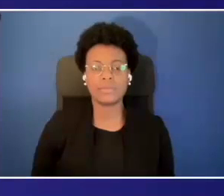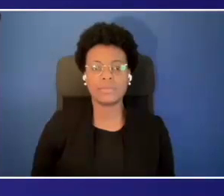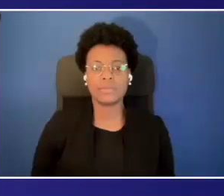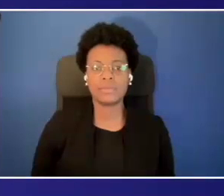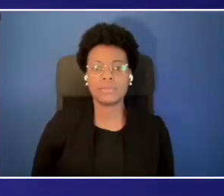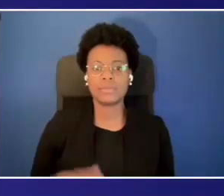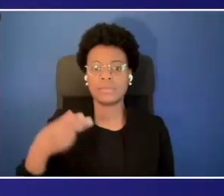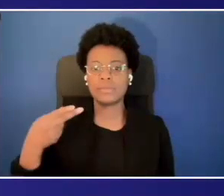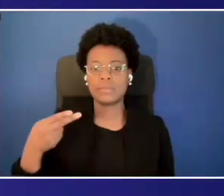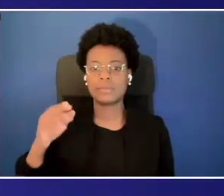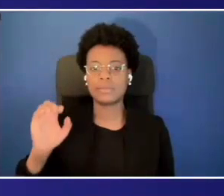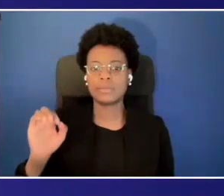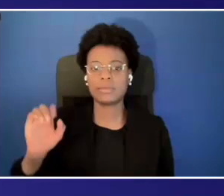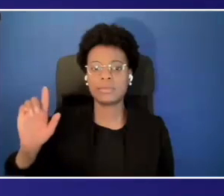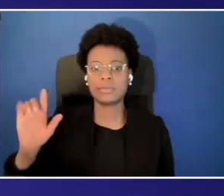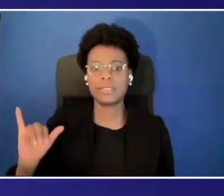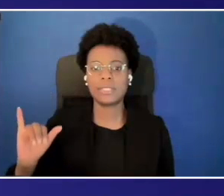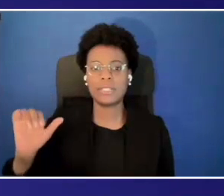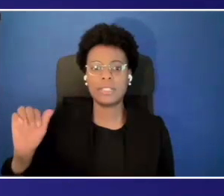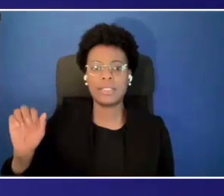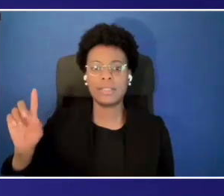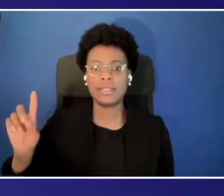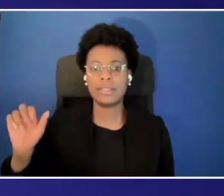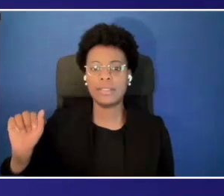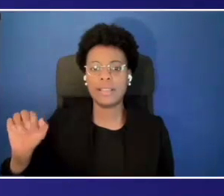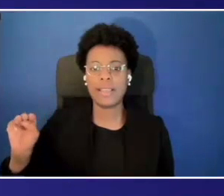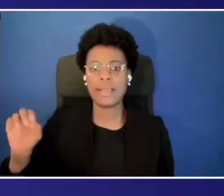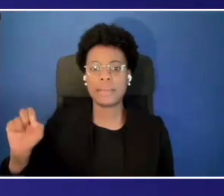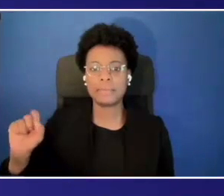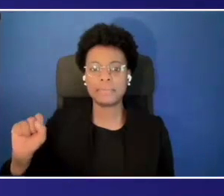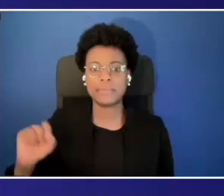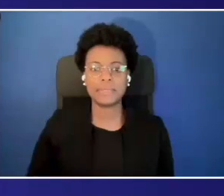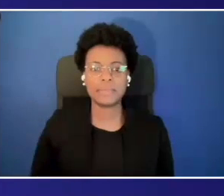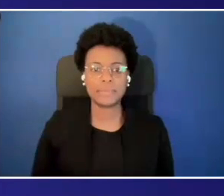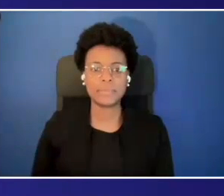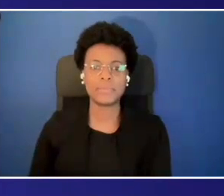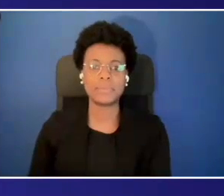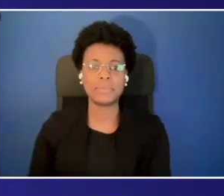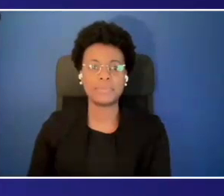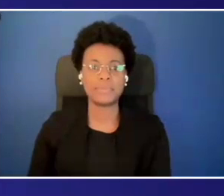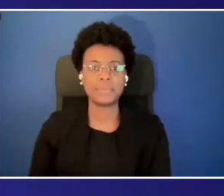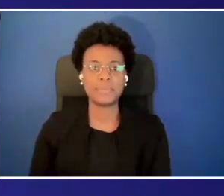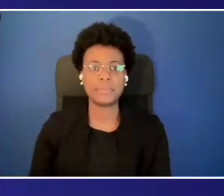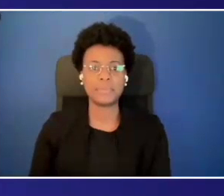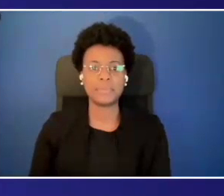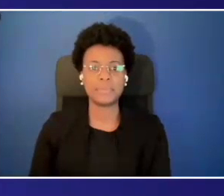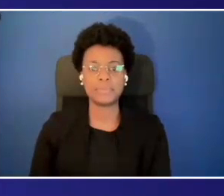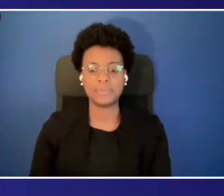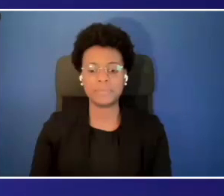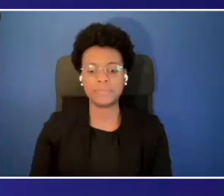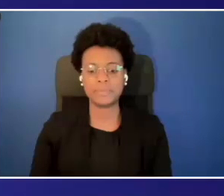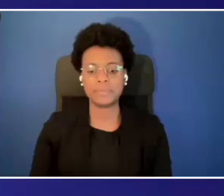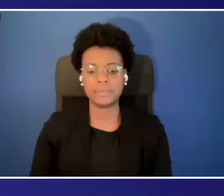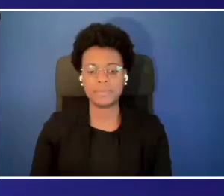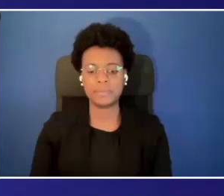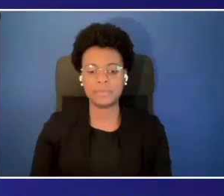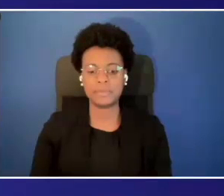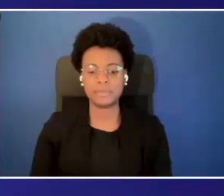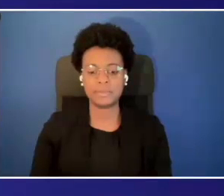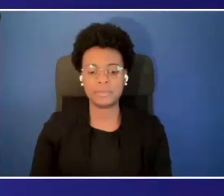Holly Adams.